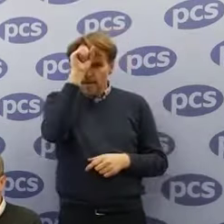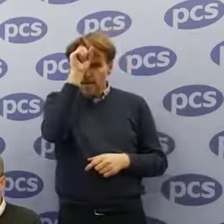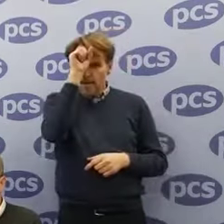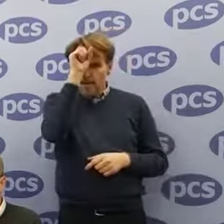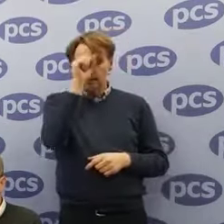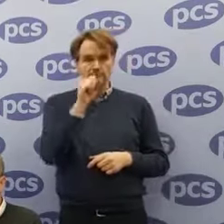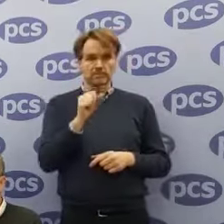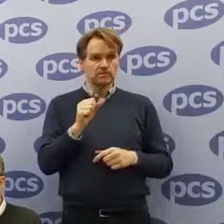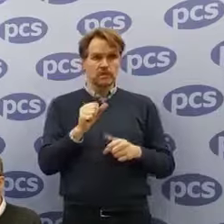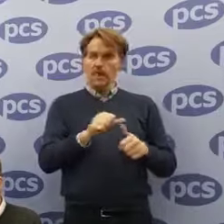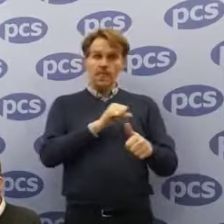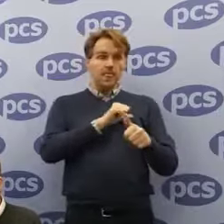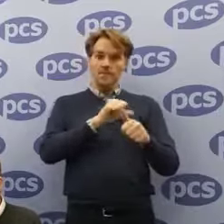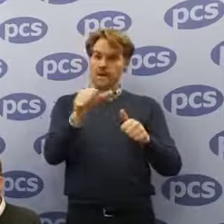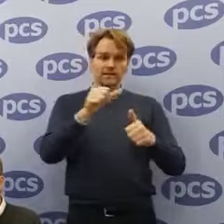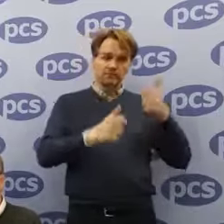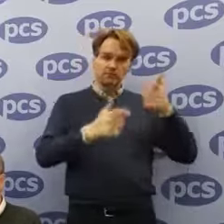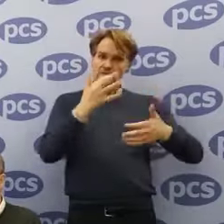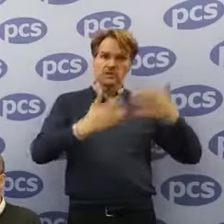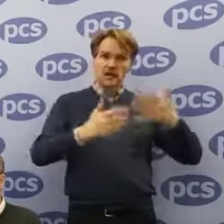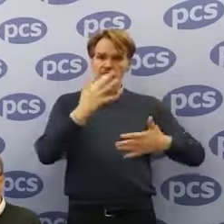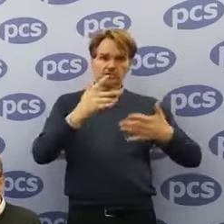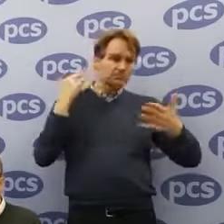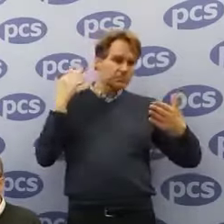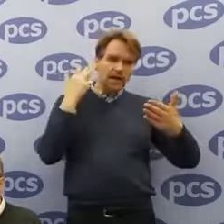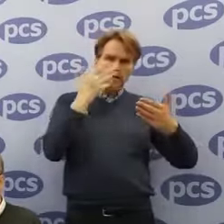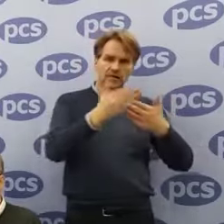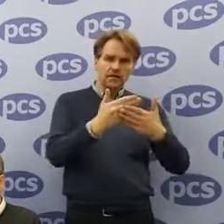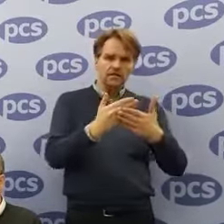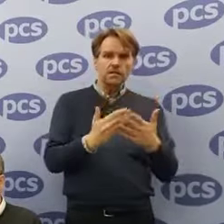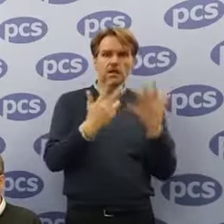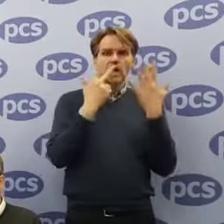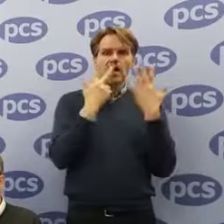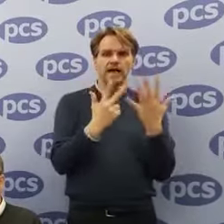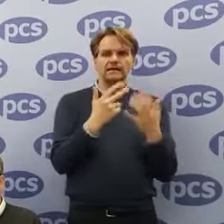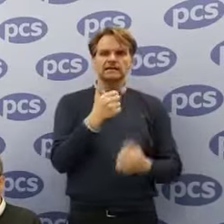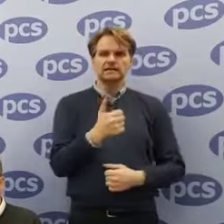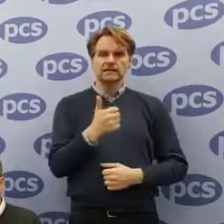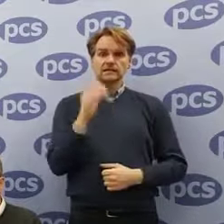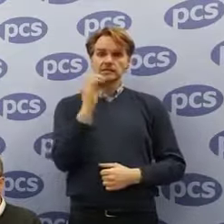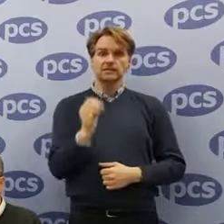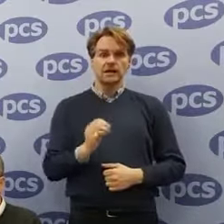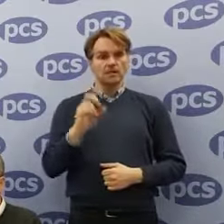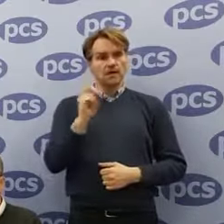turnout in the union's history so we had an 86% vote to strike which we have